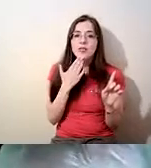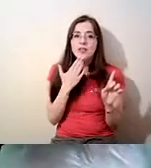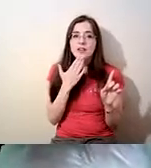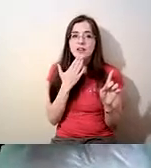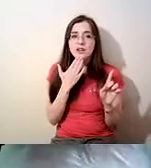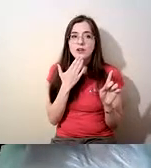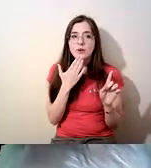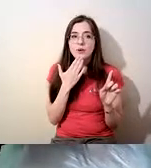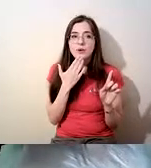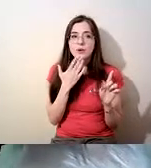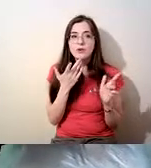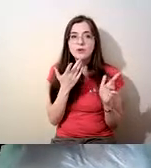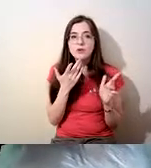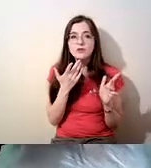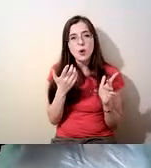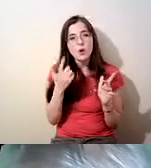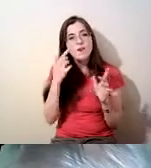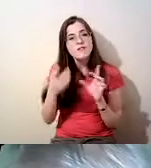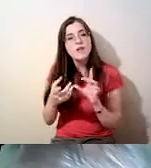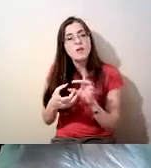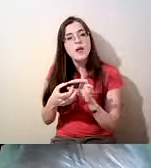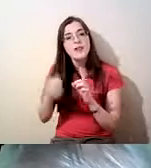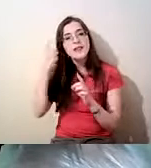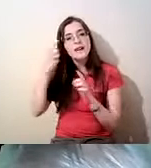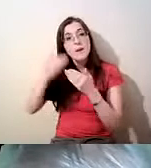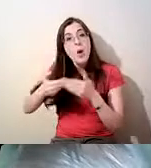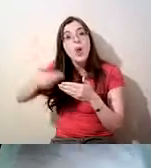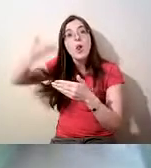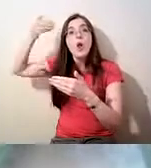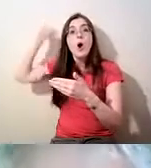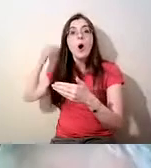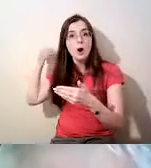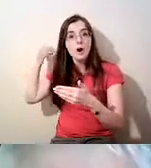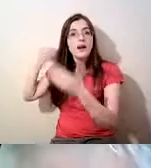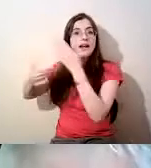understanding longer histories of environmental struggle i think in places like indonesia and